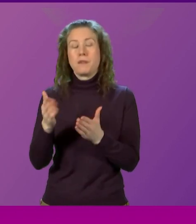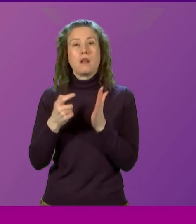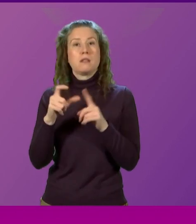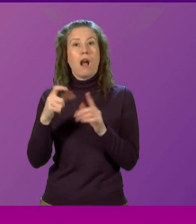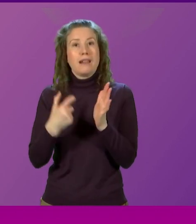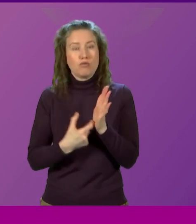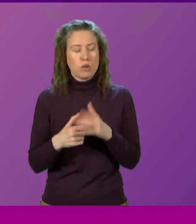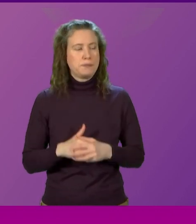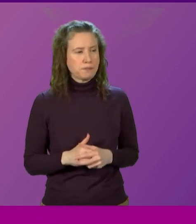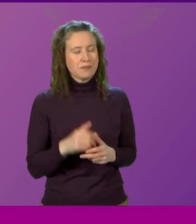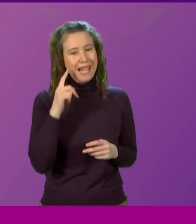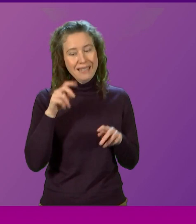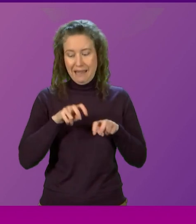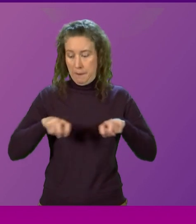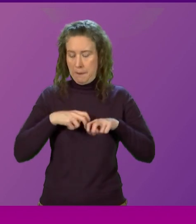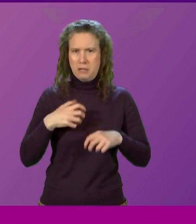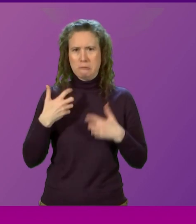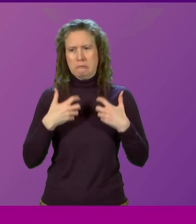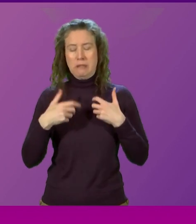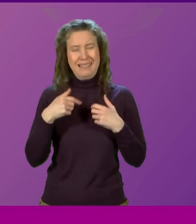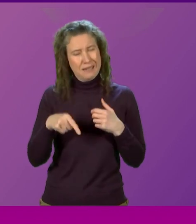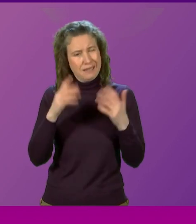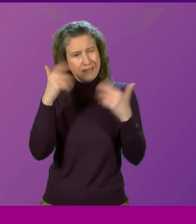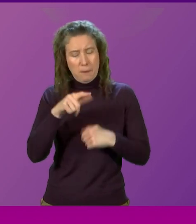The concerns from Conservative members were to do with the First Minister apparently disrespecting